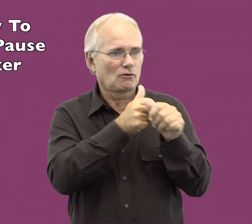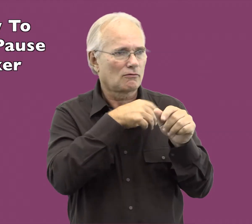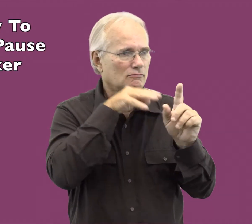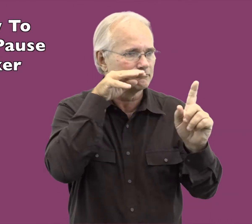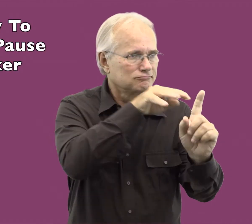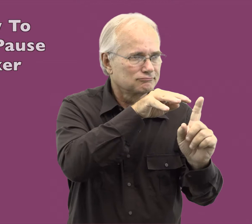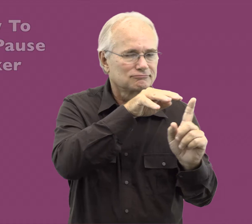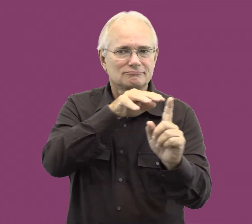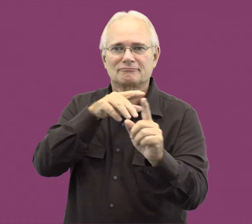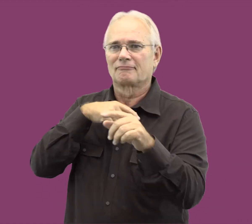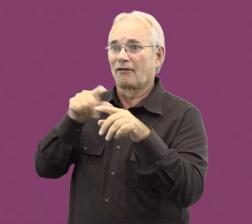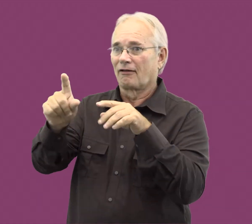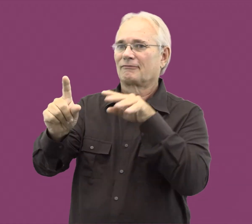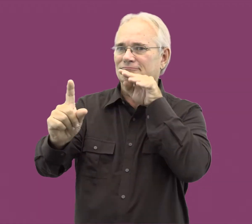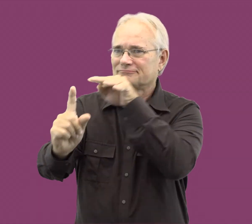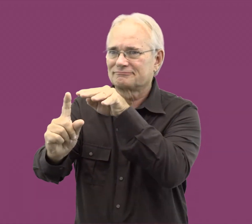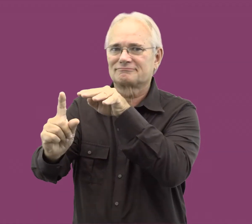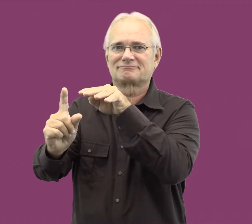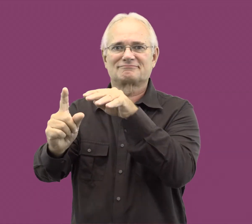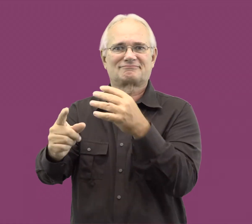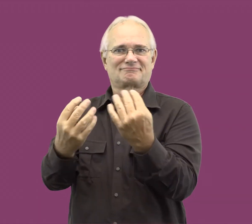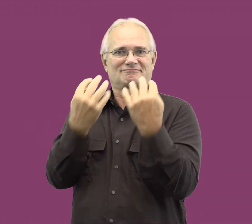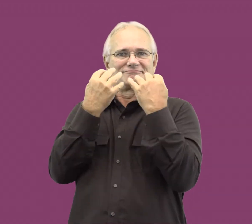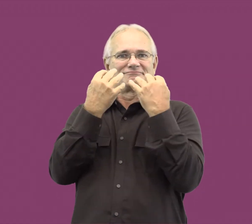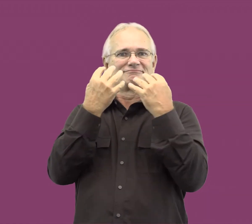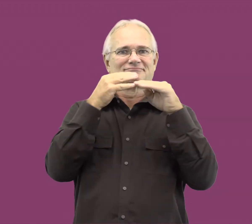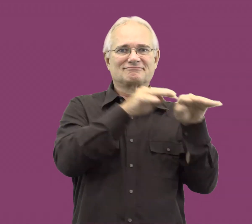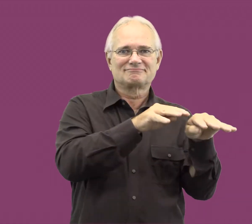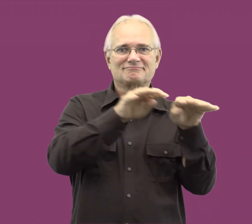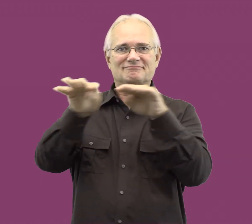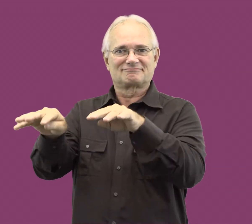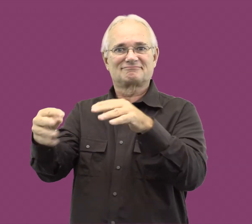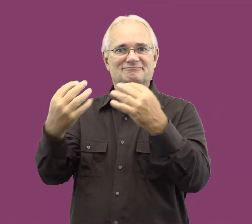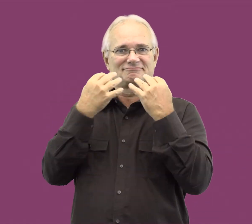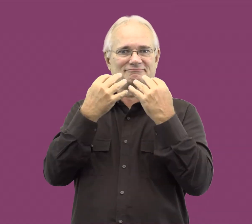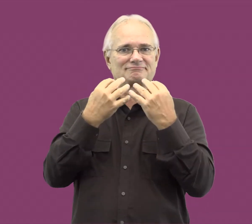but they will learn the process over time and it will become a habit.